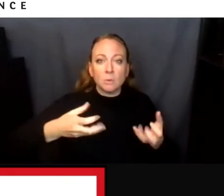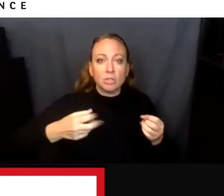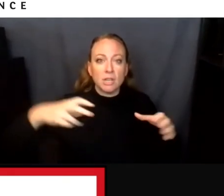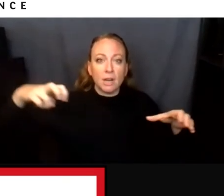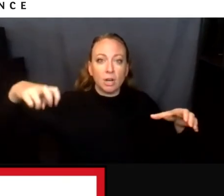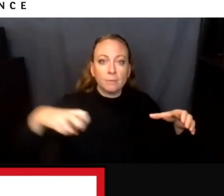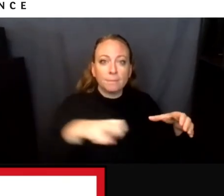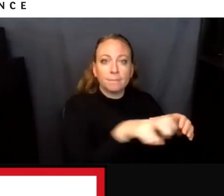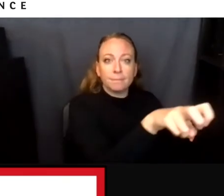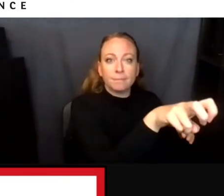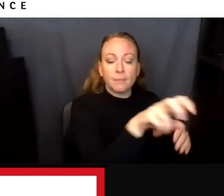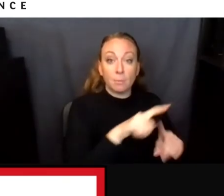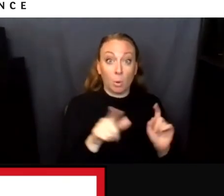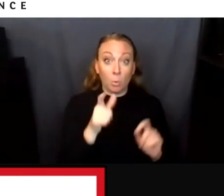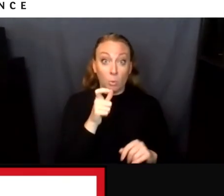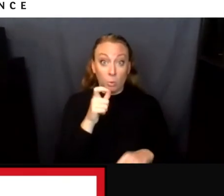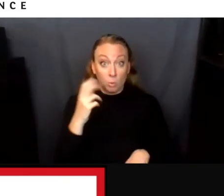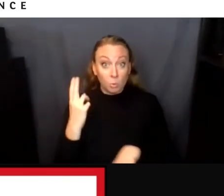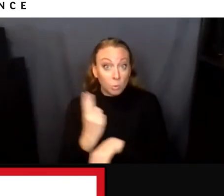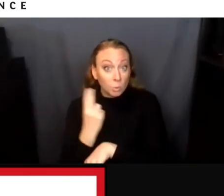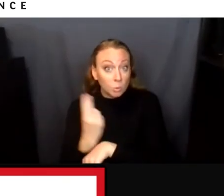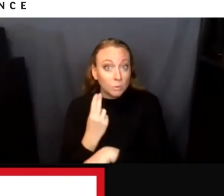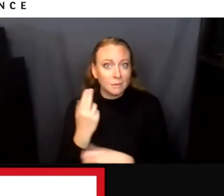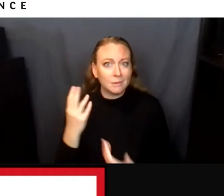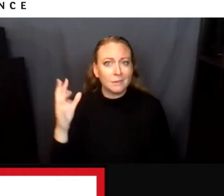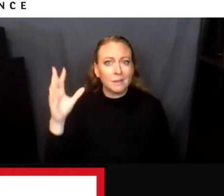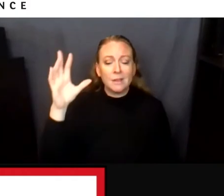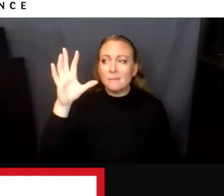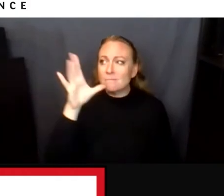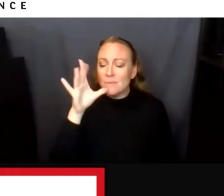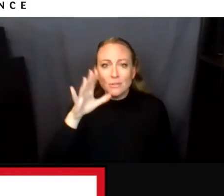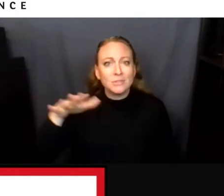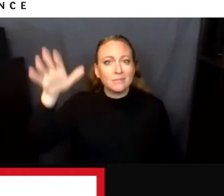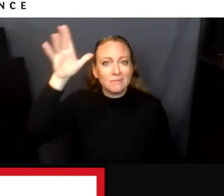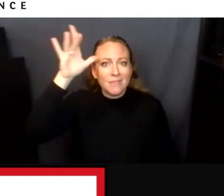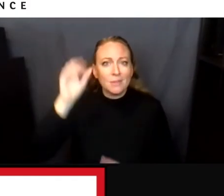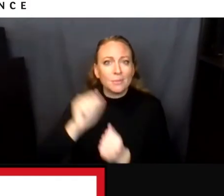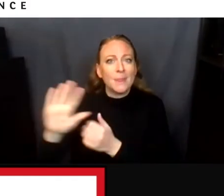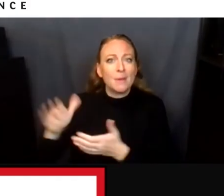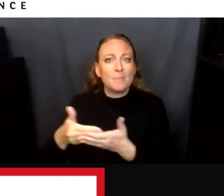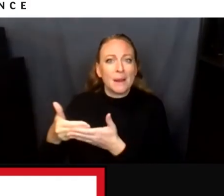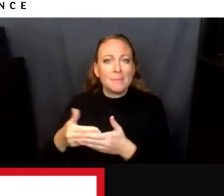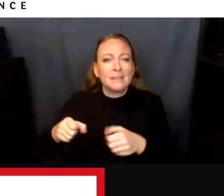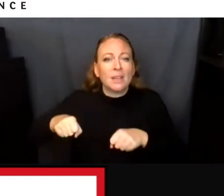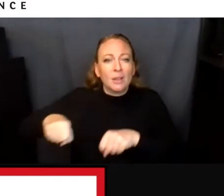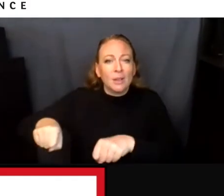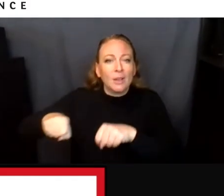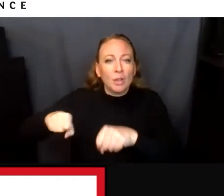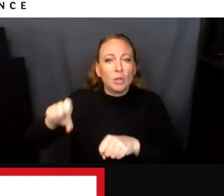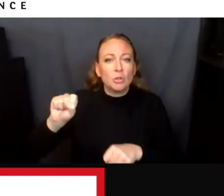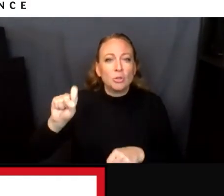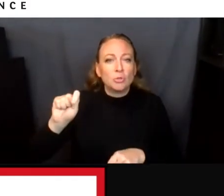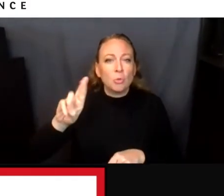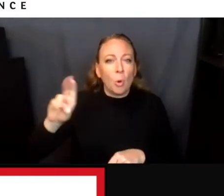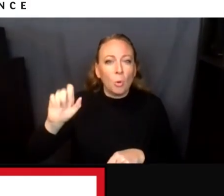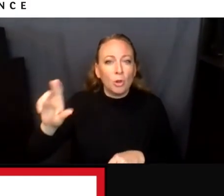It's mothers and fathers with their babies in strollers. It's delivery men and women going to the stores